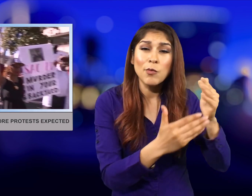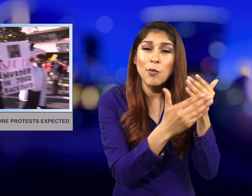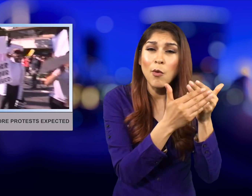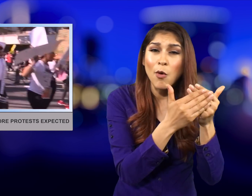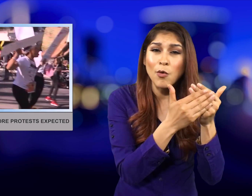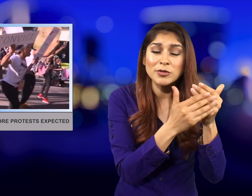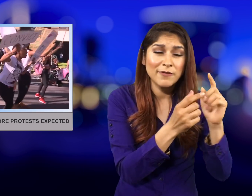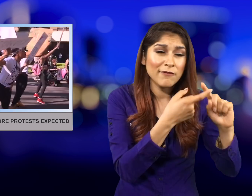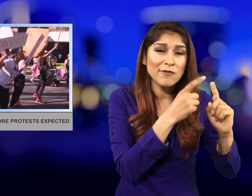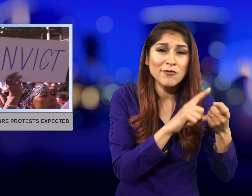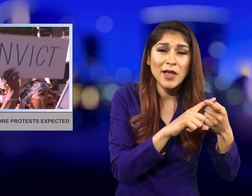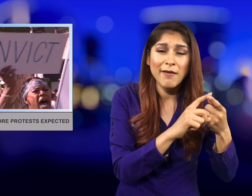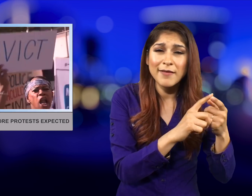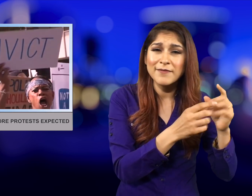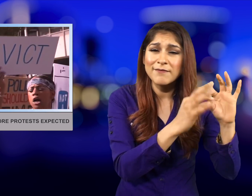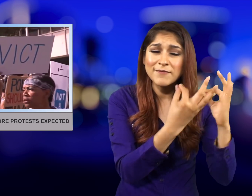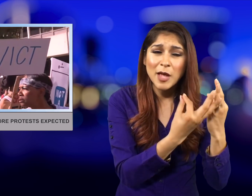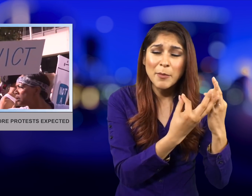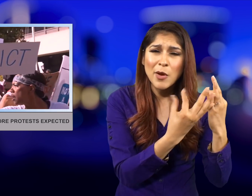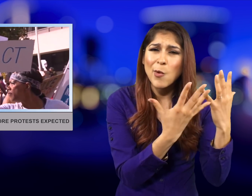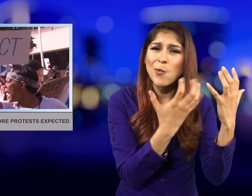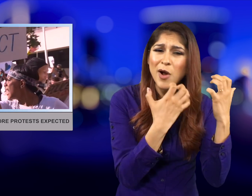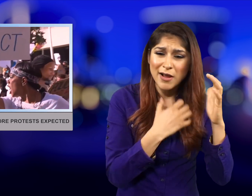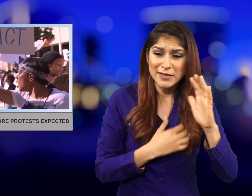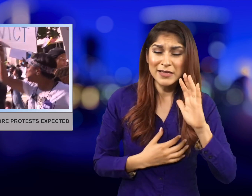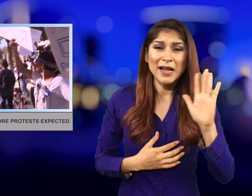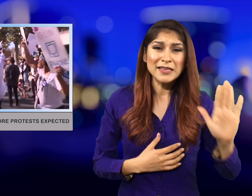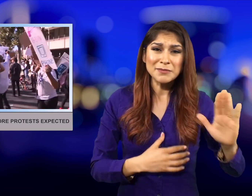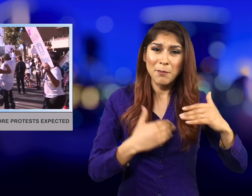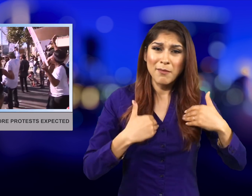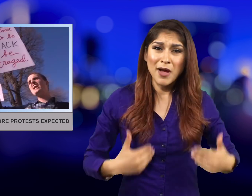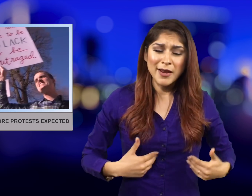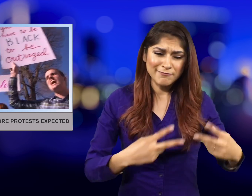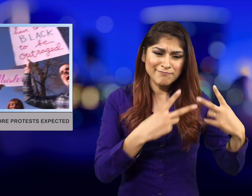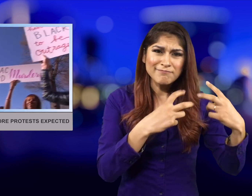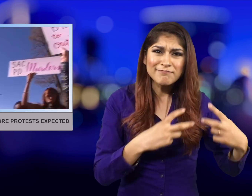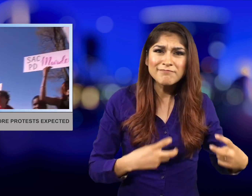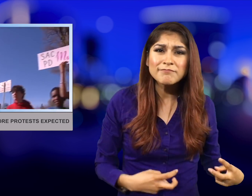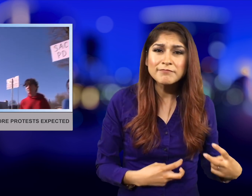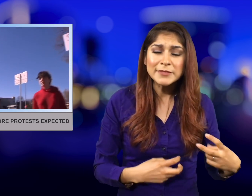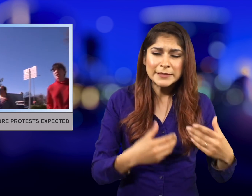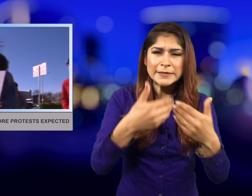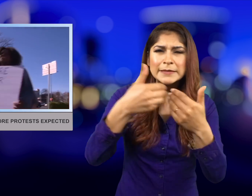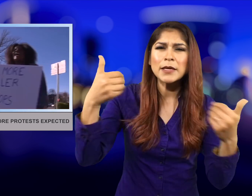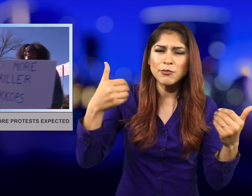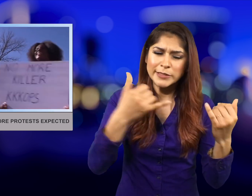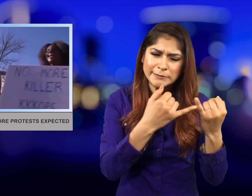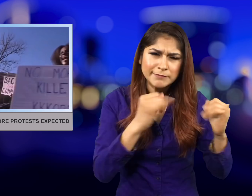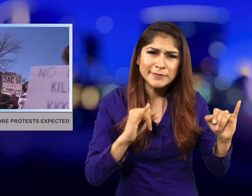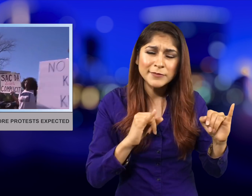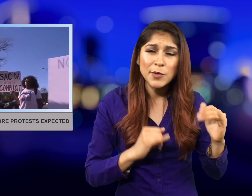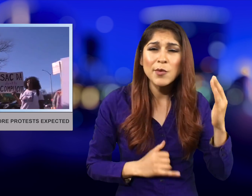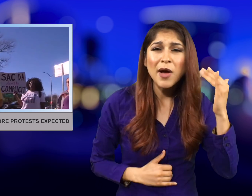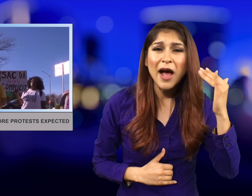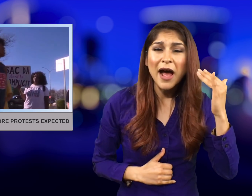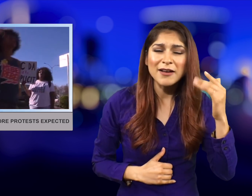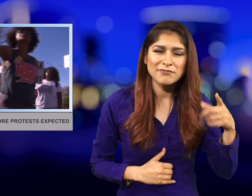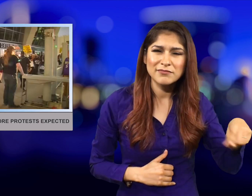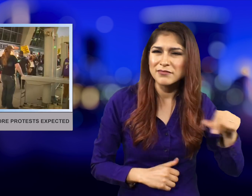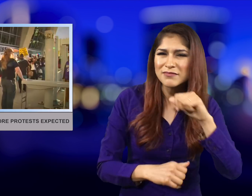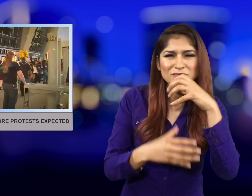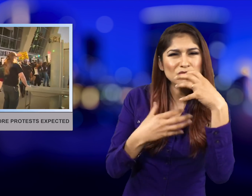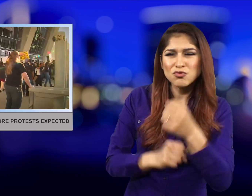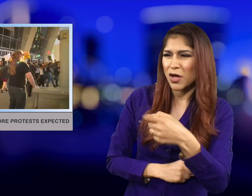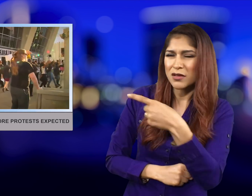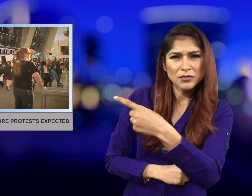Clark's loved ones want an independent autopsy because they don't trust the Sacramento Police